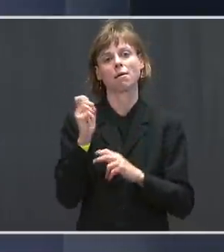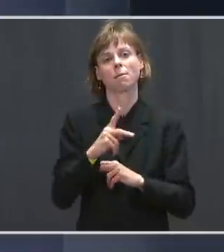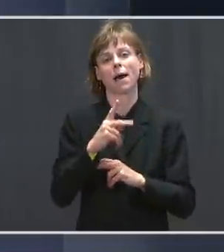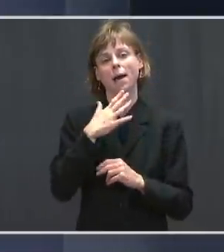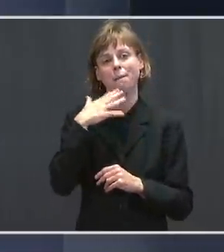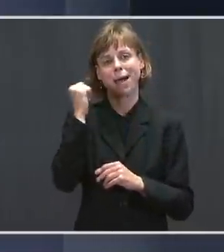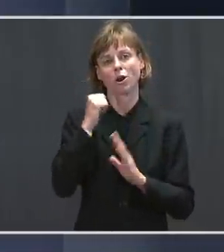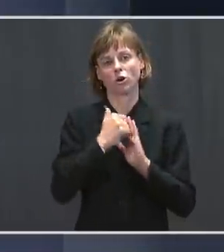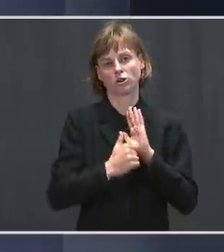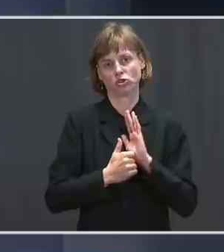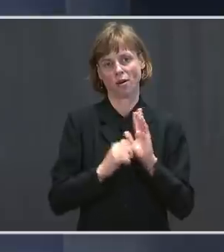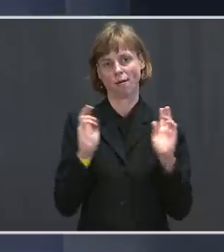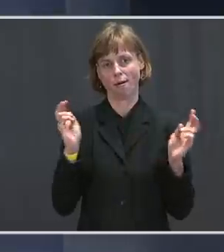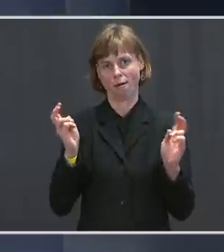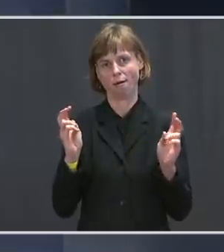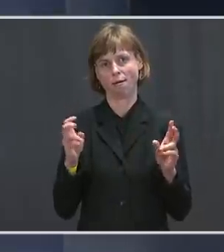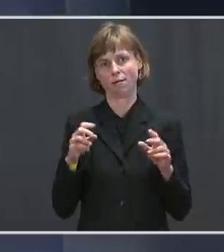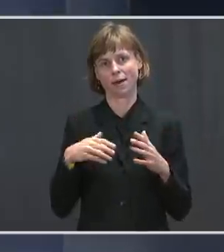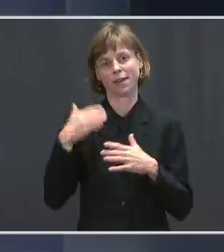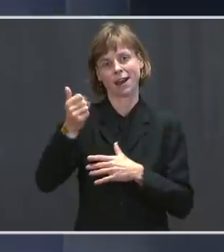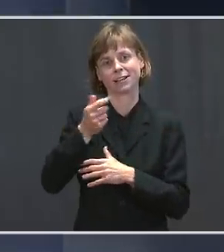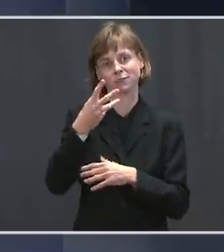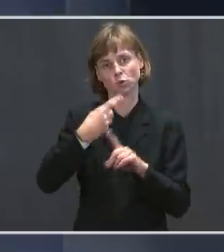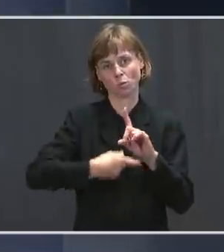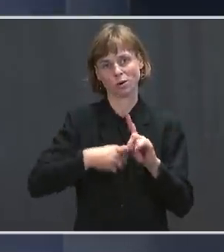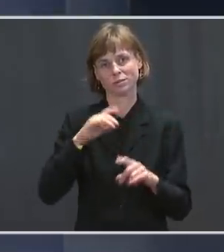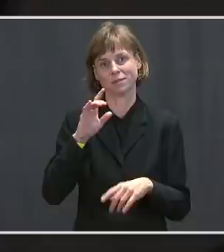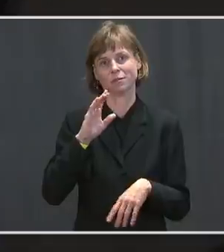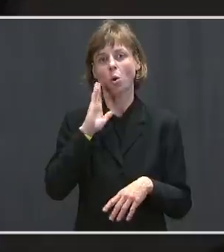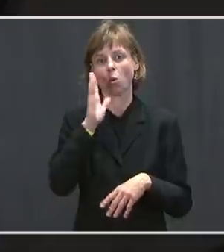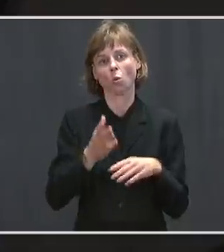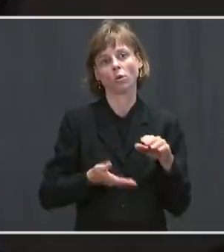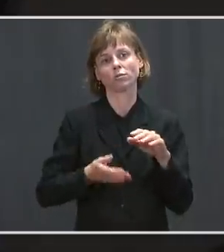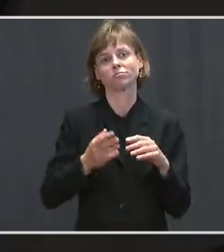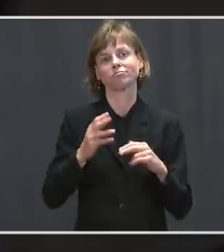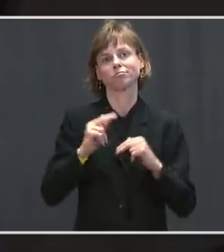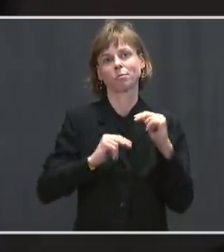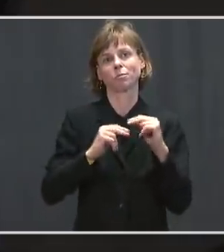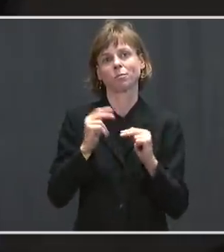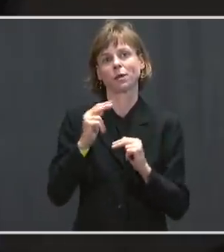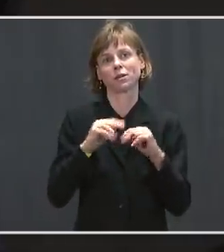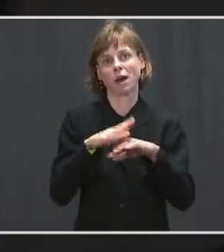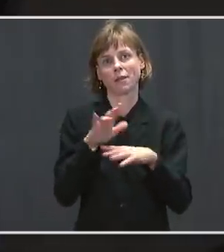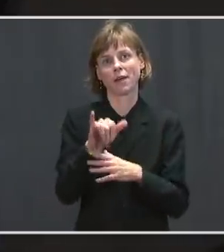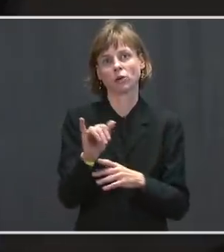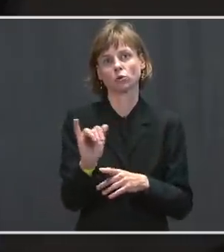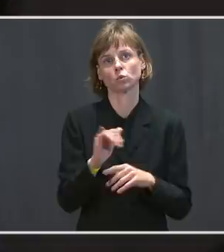And that's something that will certainly build on this as well. The Press: So then, I guess, how soon, for the Americans who are listening to every word that's here,